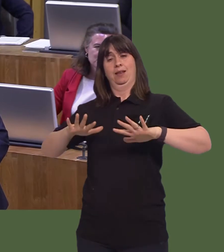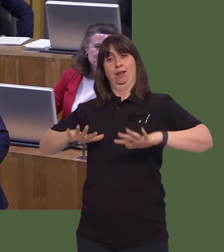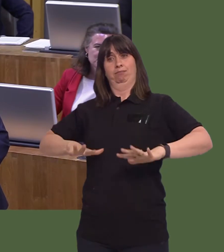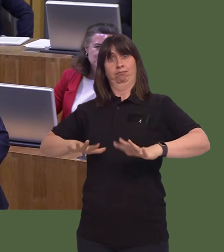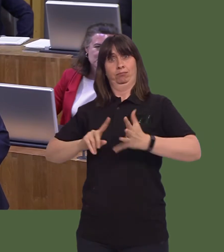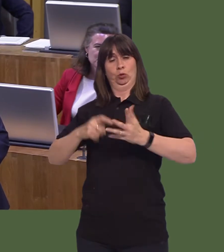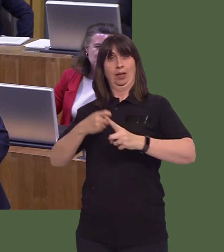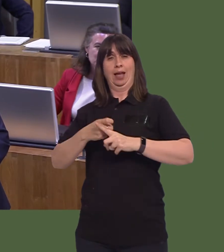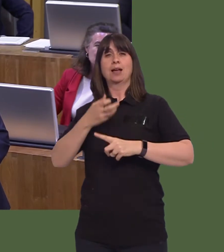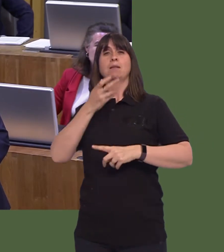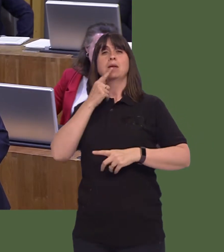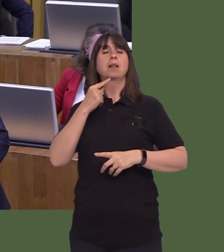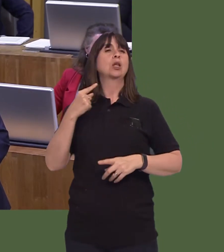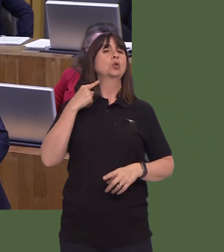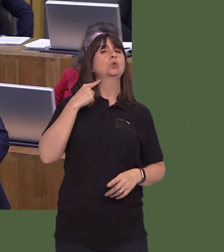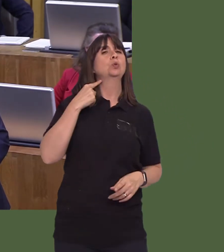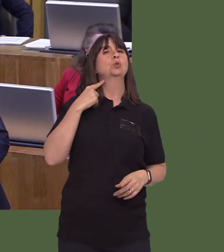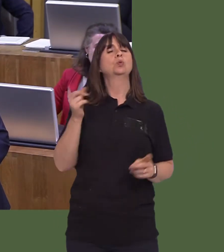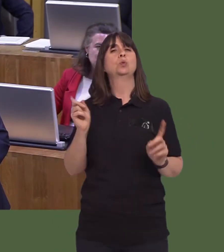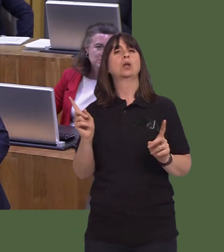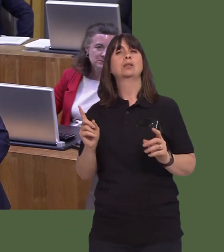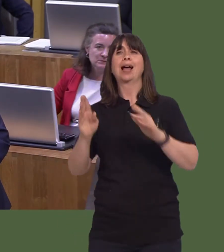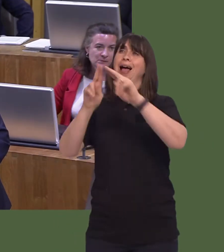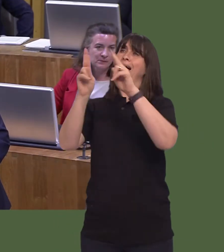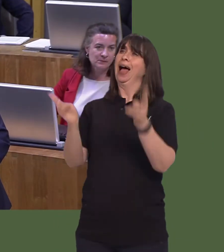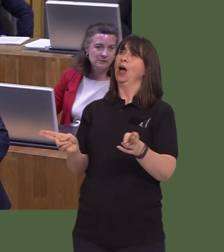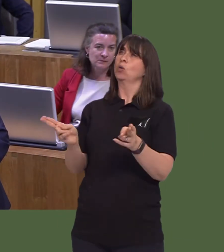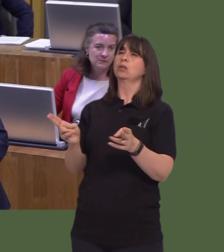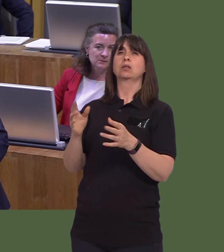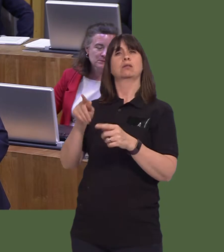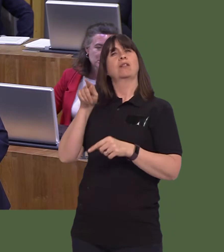over many, many years, to seeing a house as an assetóas something that potentially could